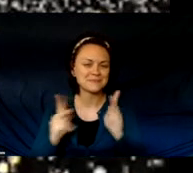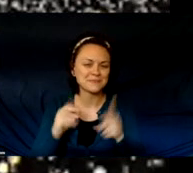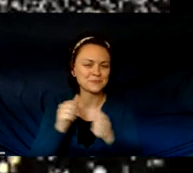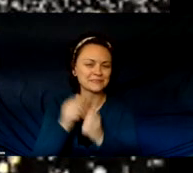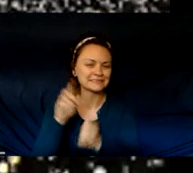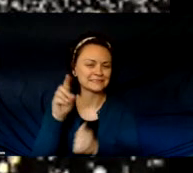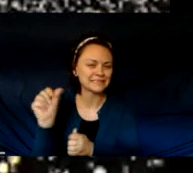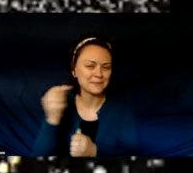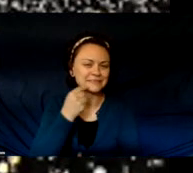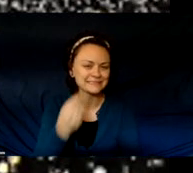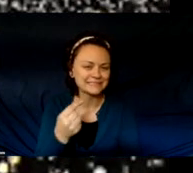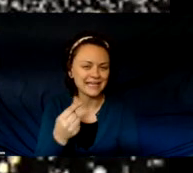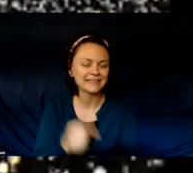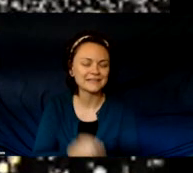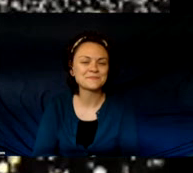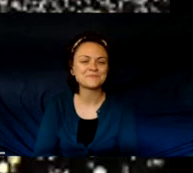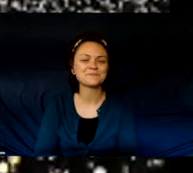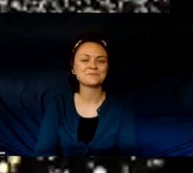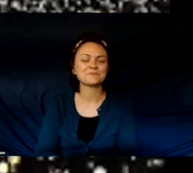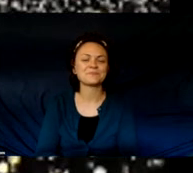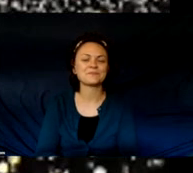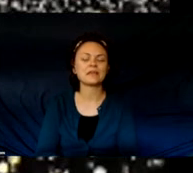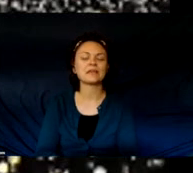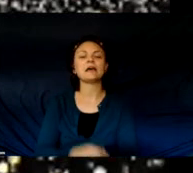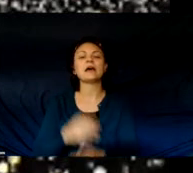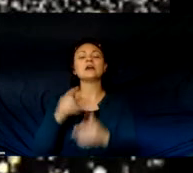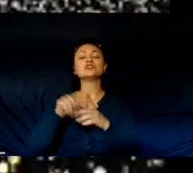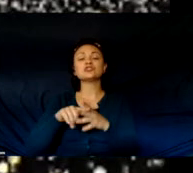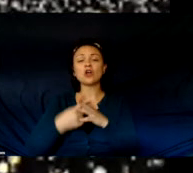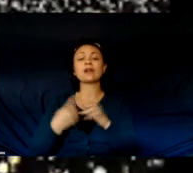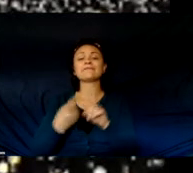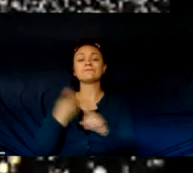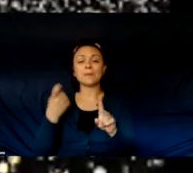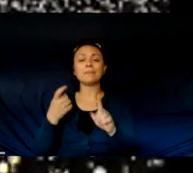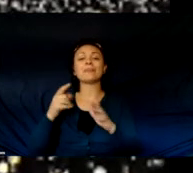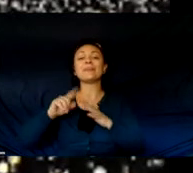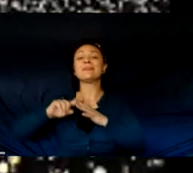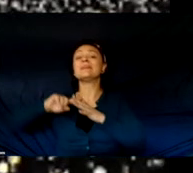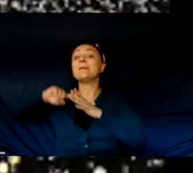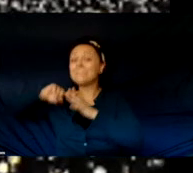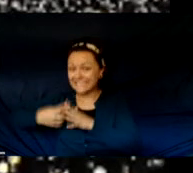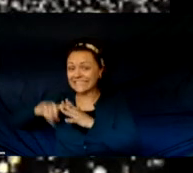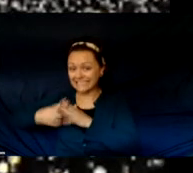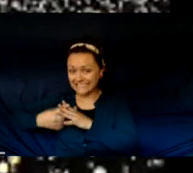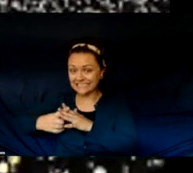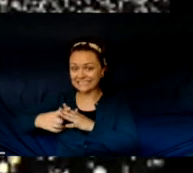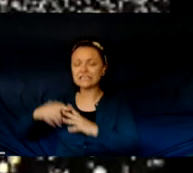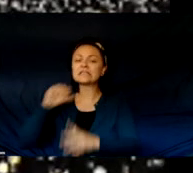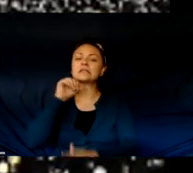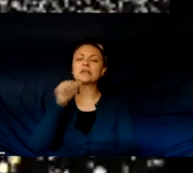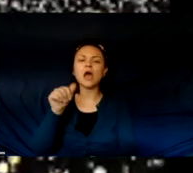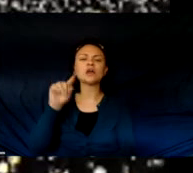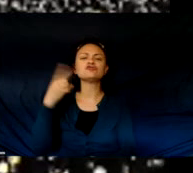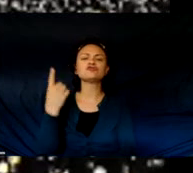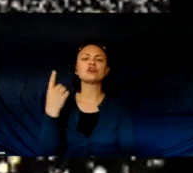the beginning and not just sprinkling disability equity and inclusion